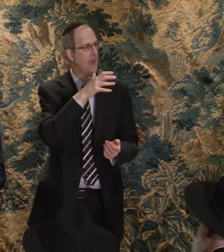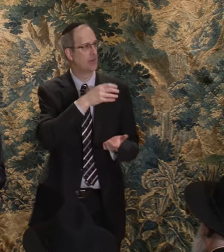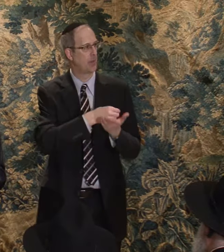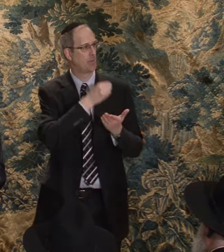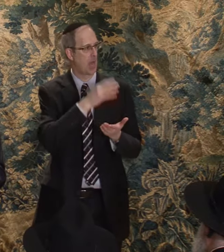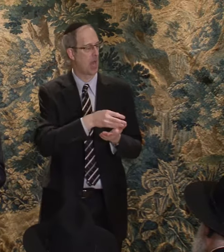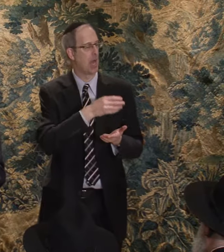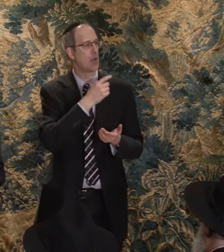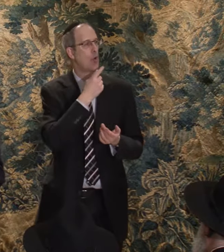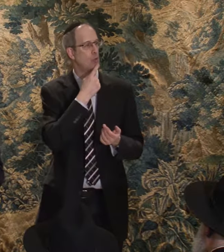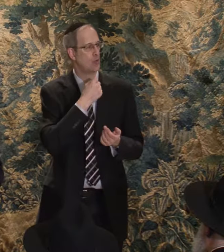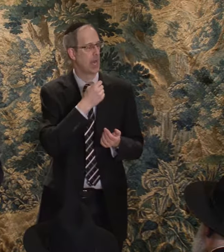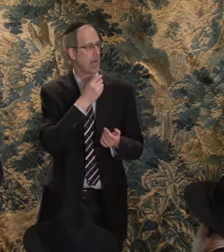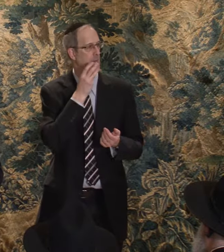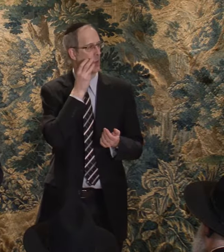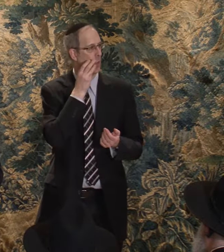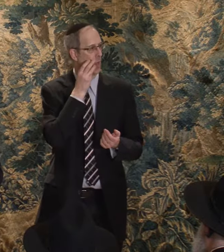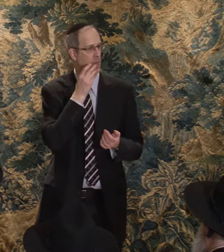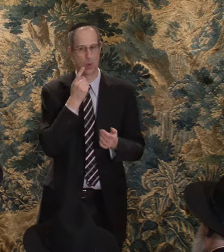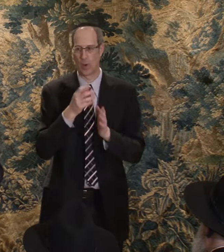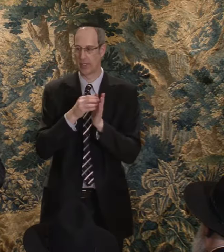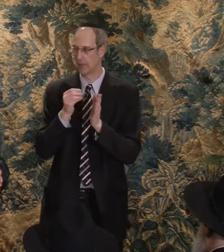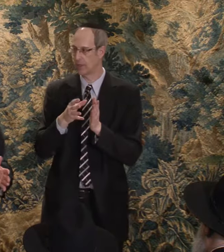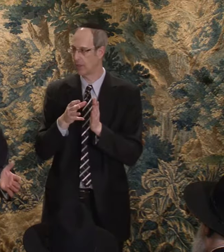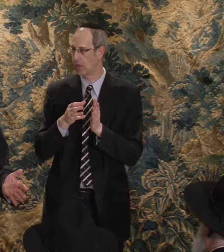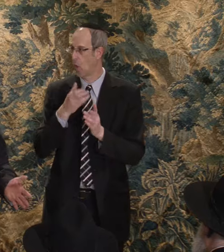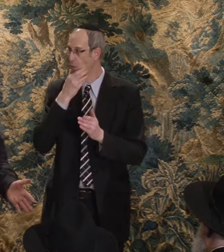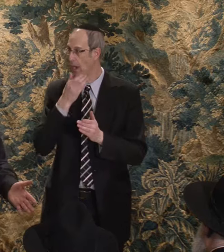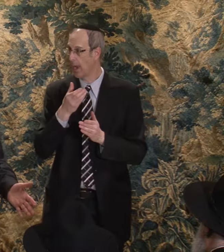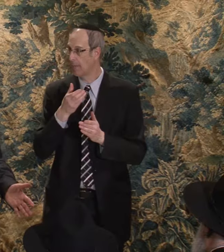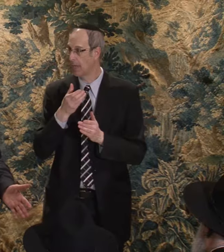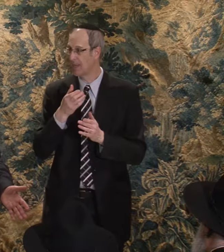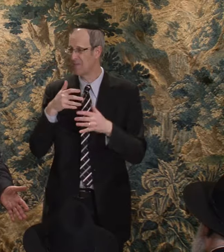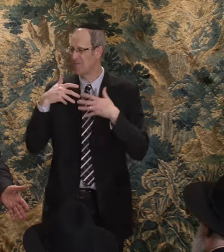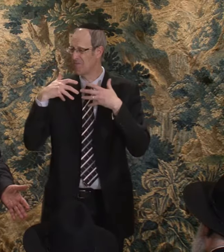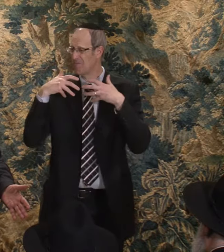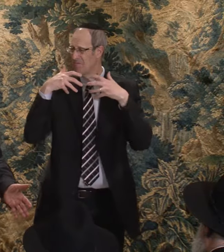so one of the two medium said revi there's like a whole crowd here you can